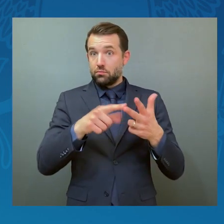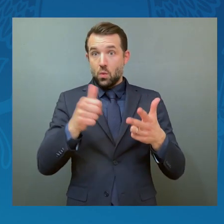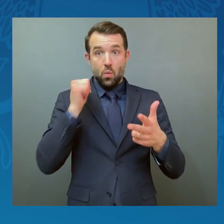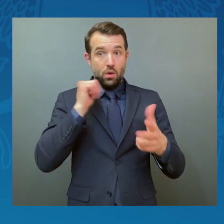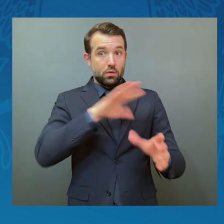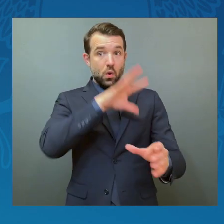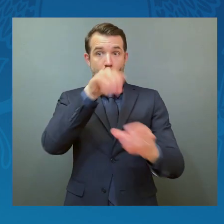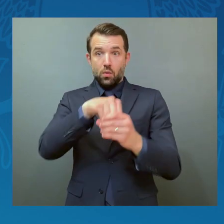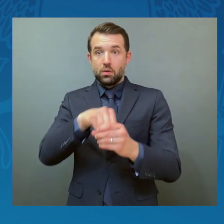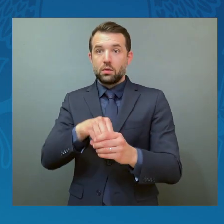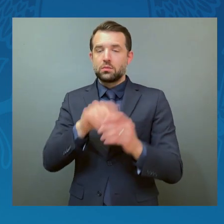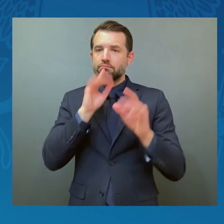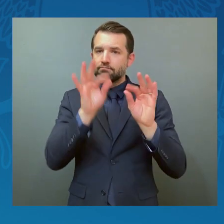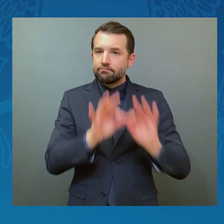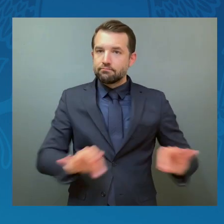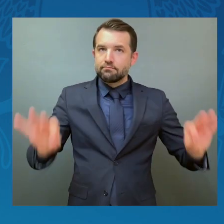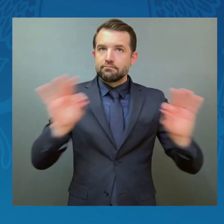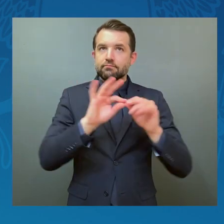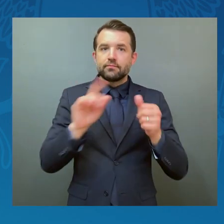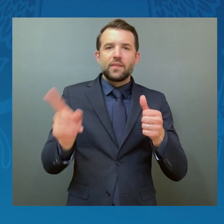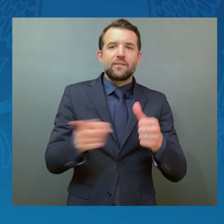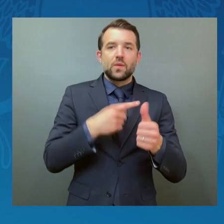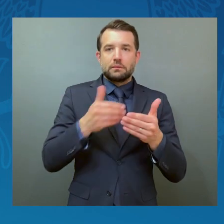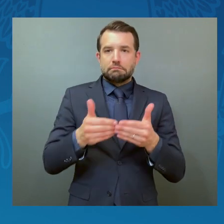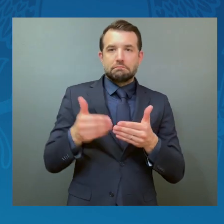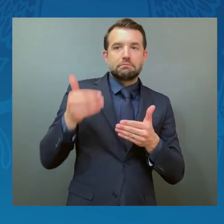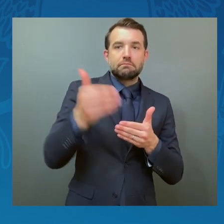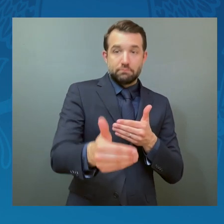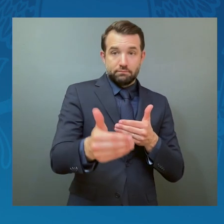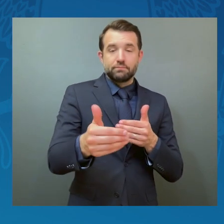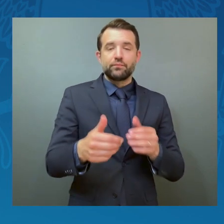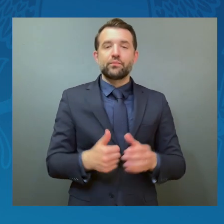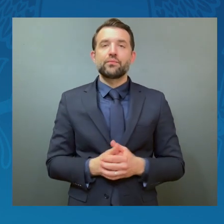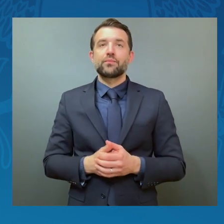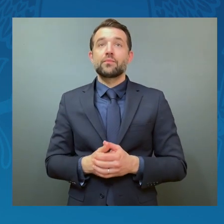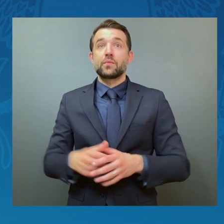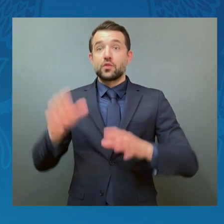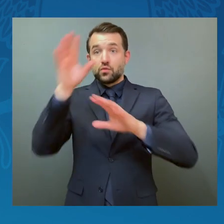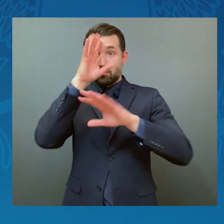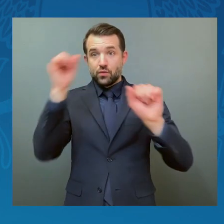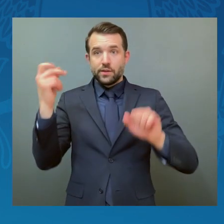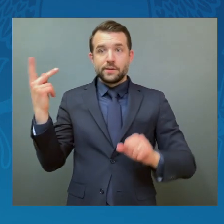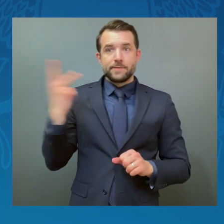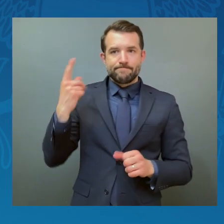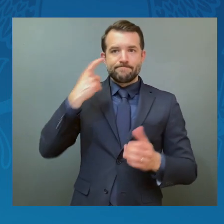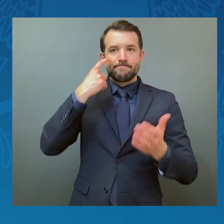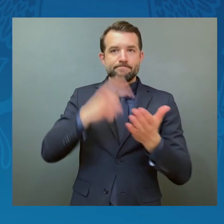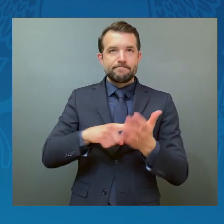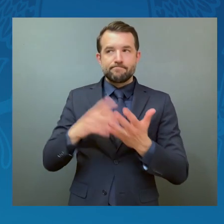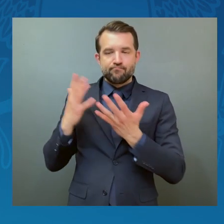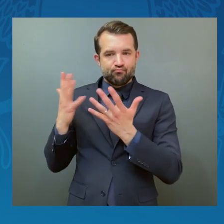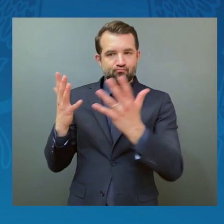and one that the president and I applaud. Credit reporting agencies must continue to work